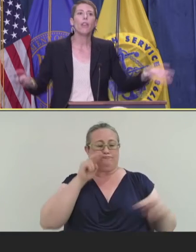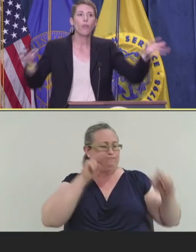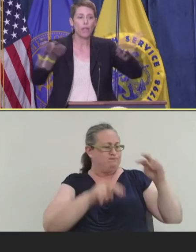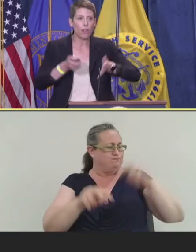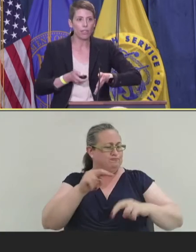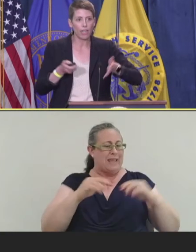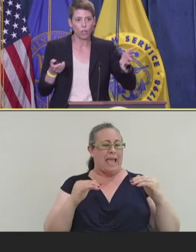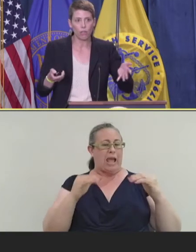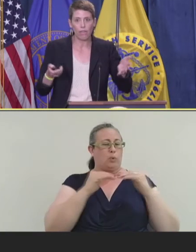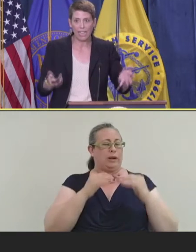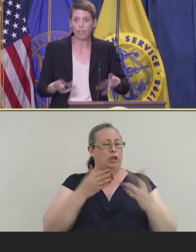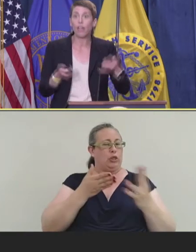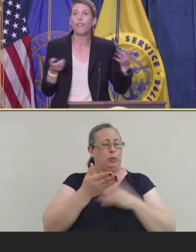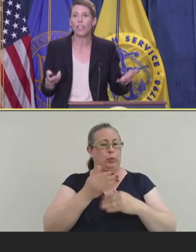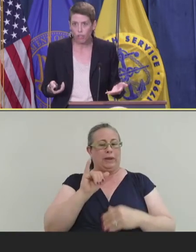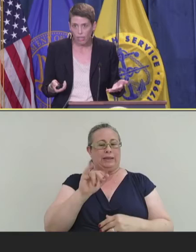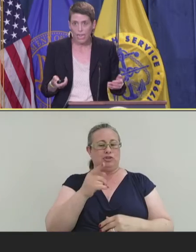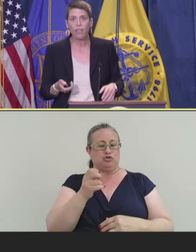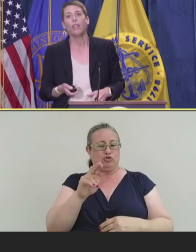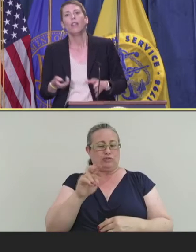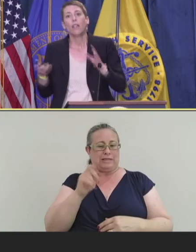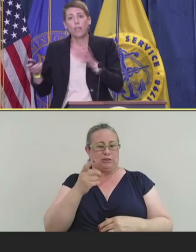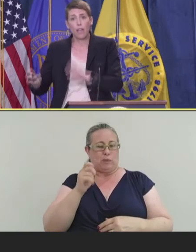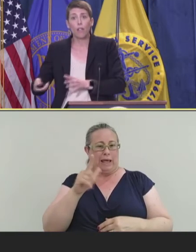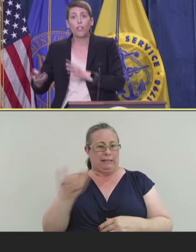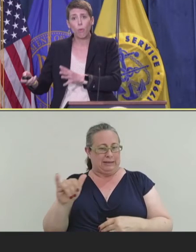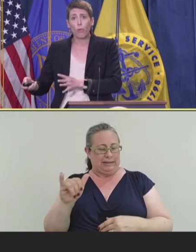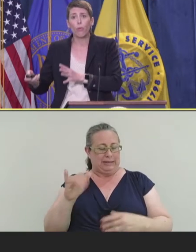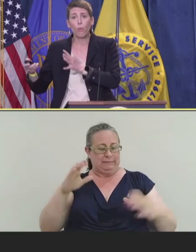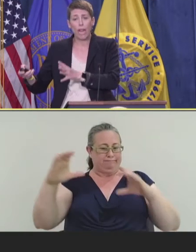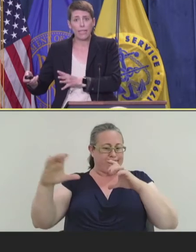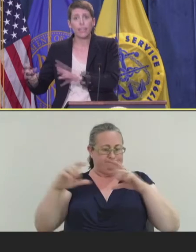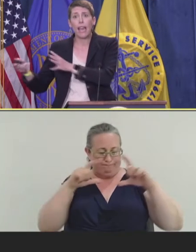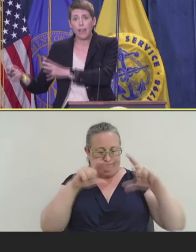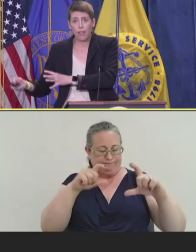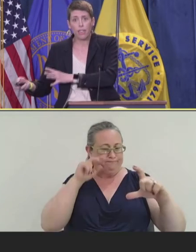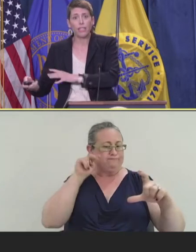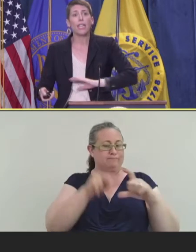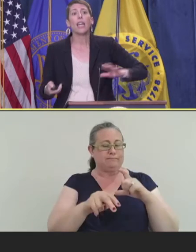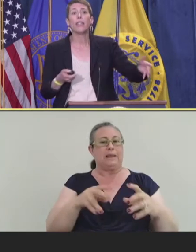through an intersectional lens, officially acknowledging both race and ethnicity and